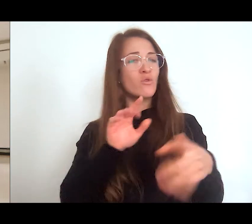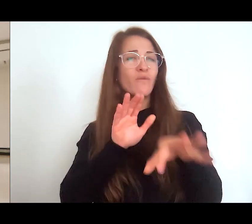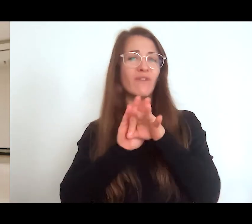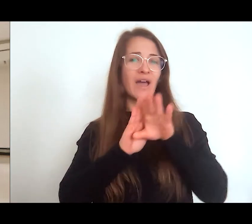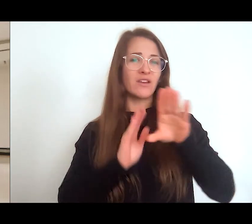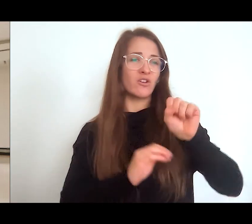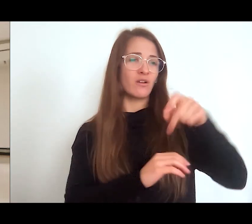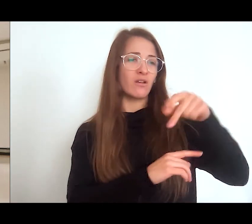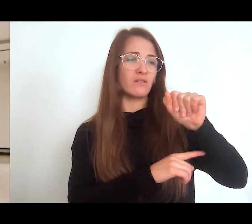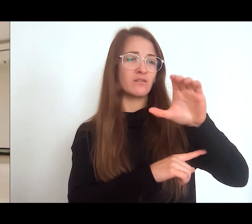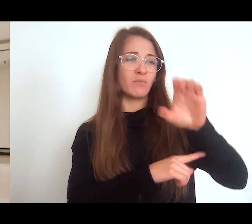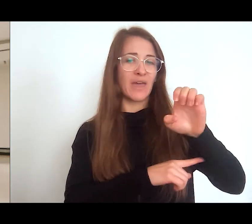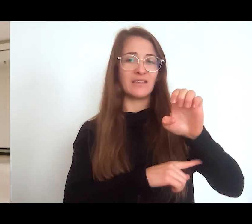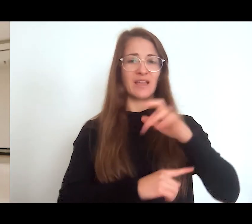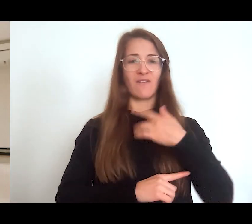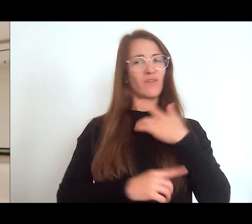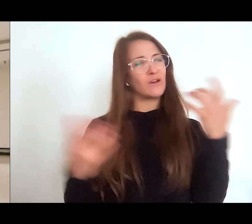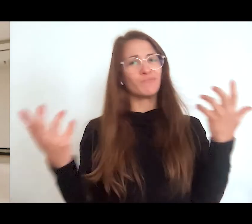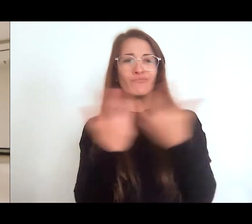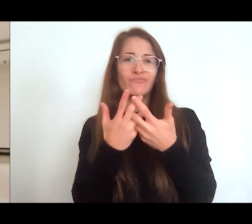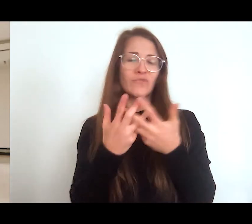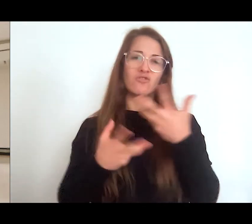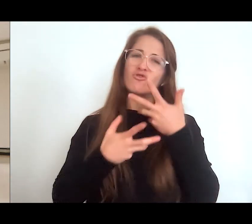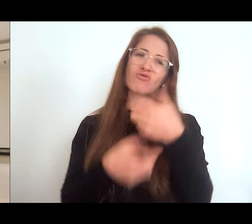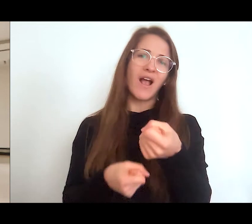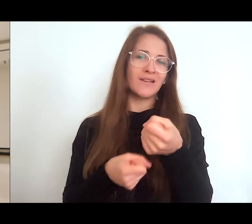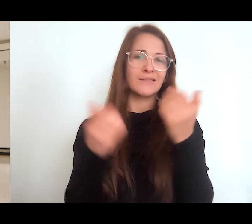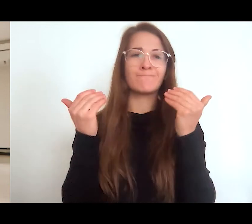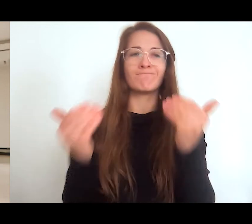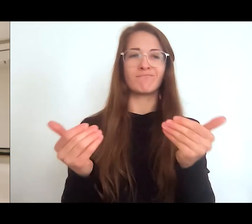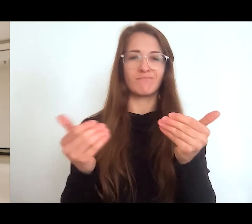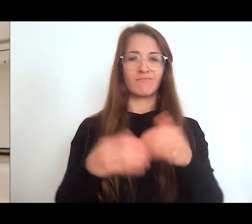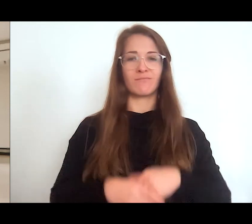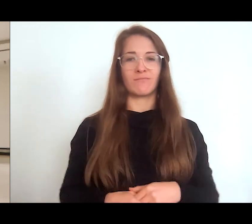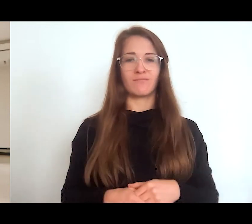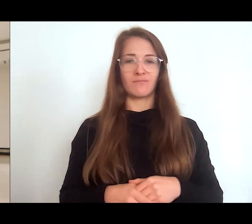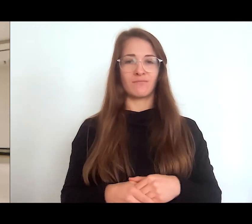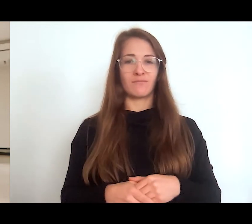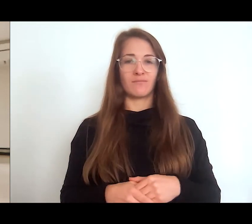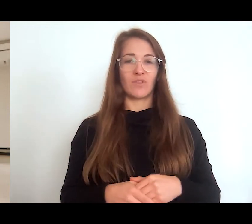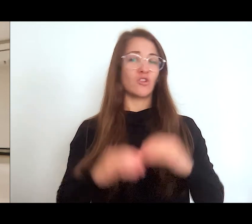AND WHEN YOU FIND YOUR SPACE AND YOU FEEL LIKE YOU HAVE FOUND YOUR SPACE, TRUST IT.